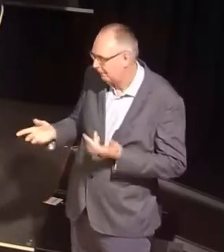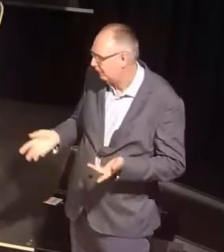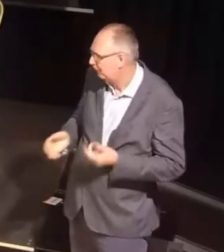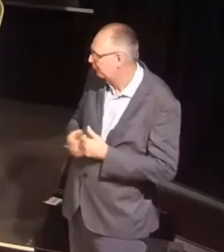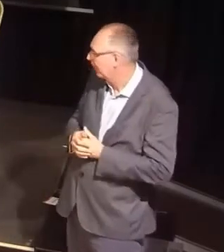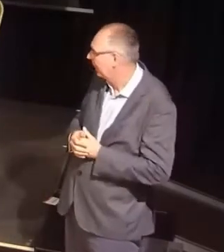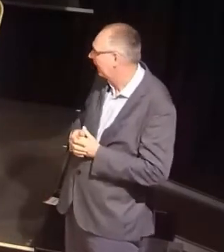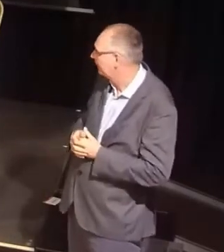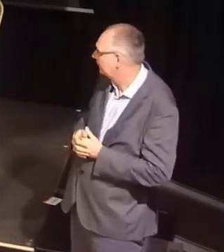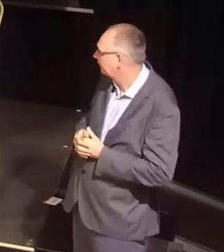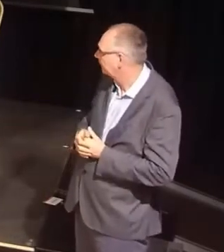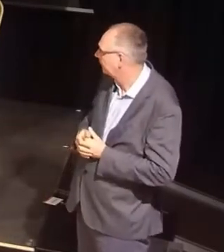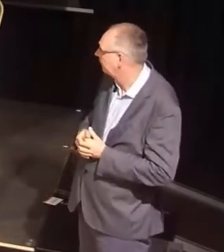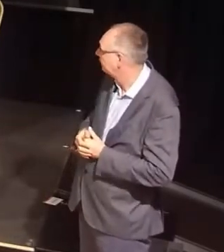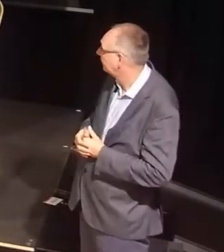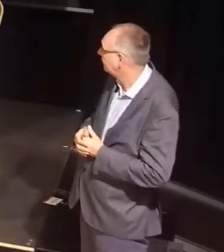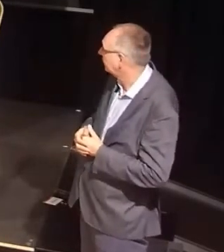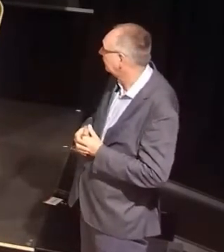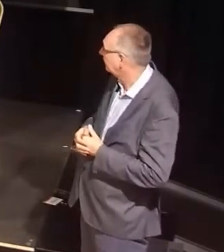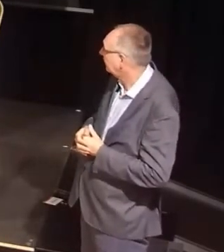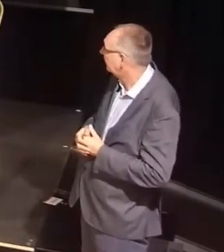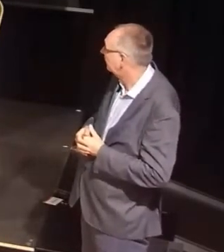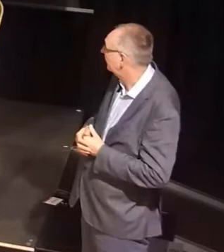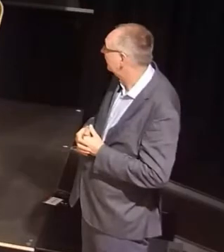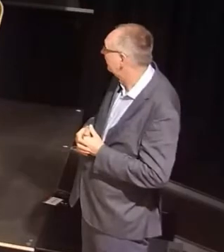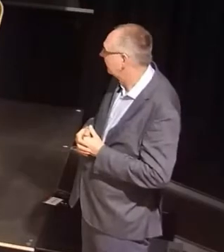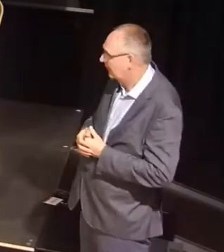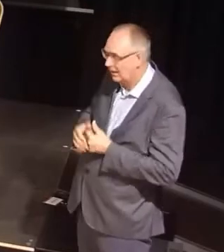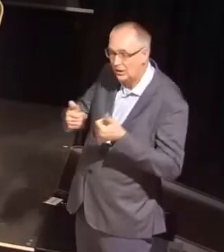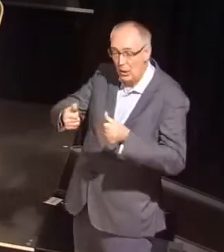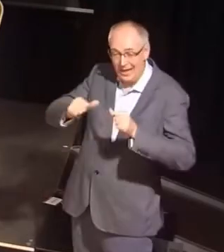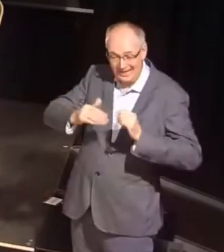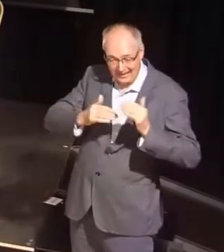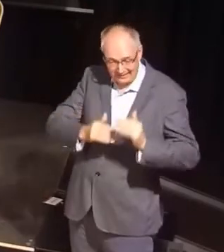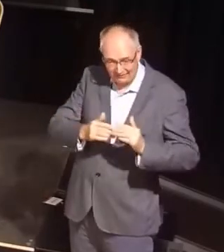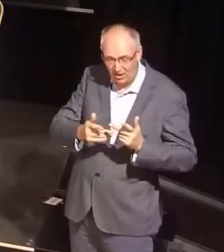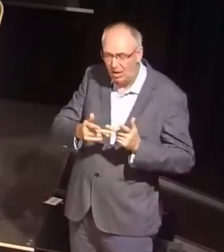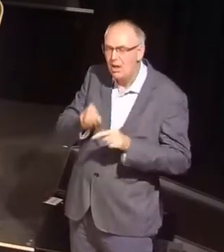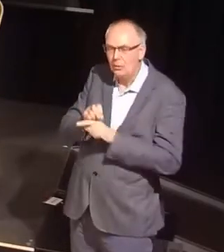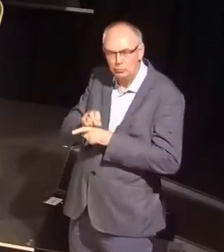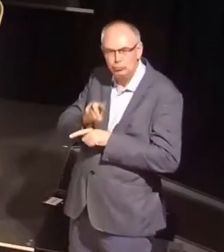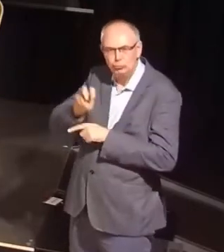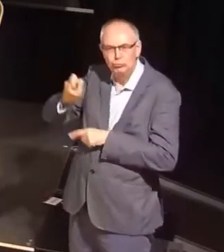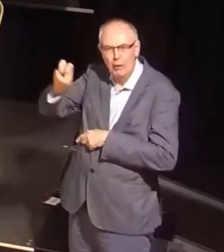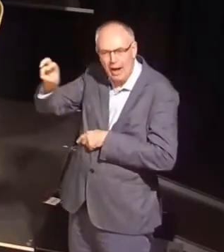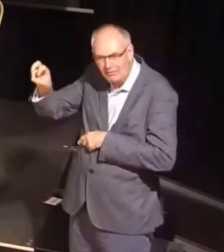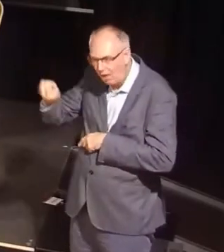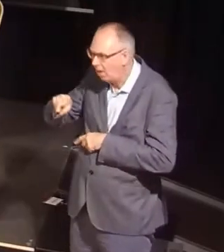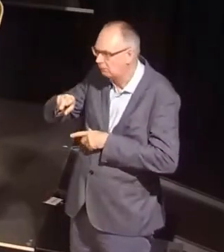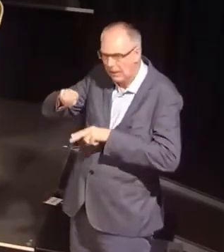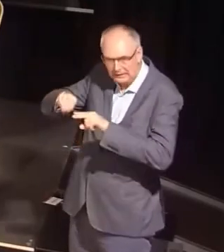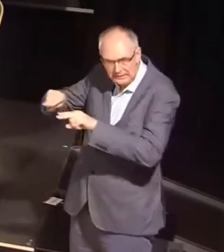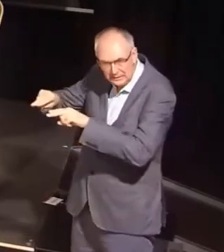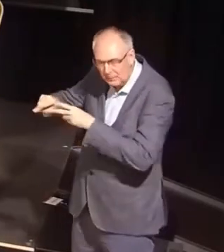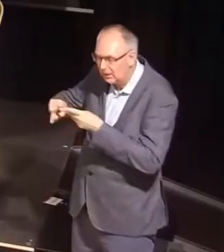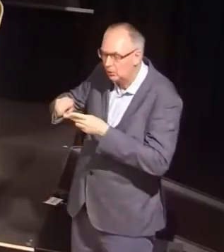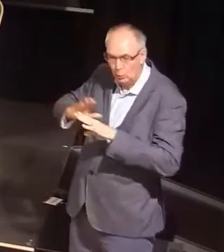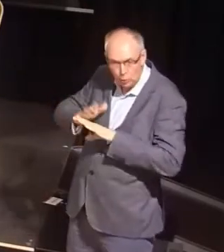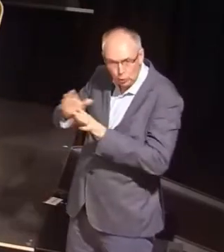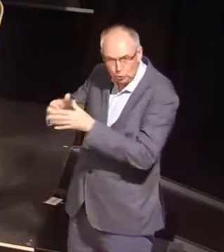So, that moves us on to the next thing that we do. When we aren't travelling the country doing these assessments and workshops, we have a gaming centre.